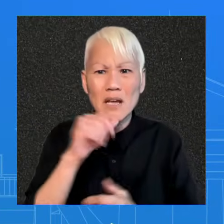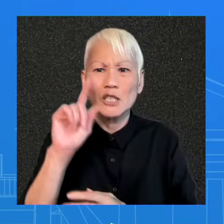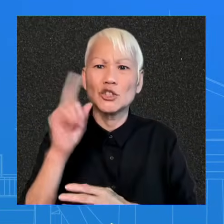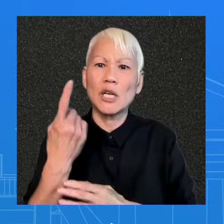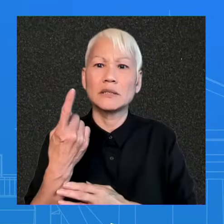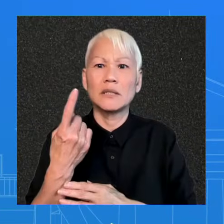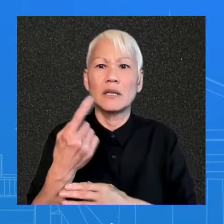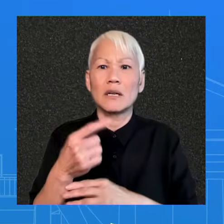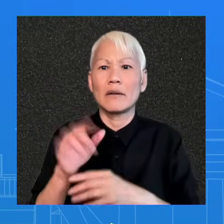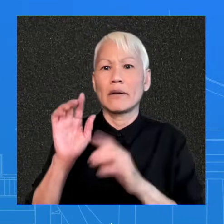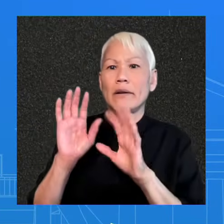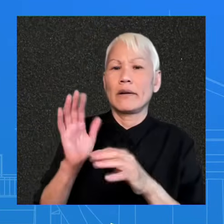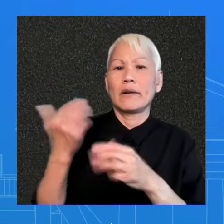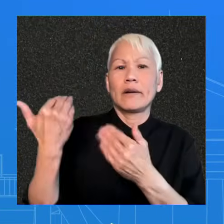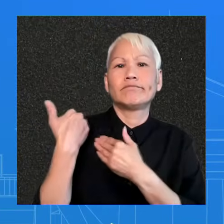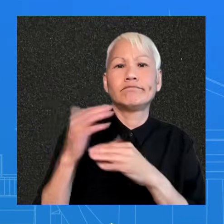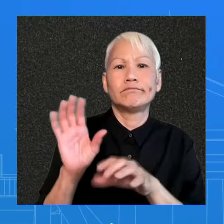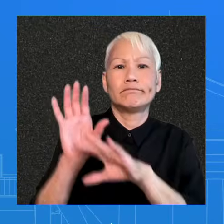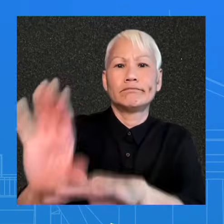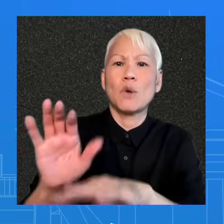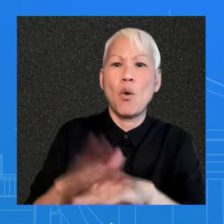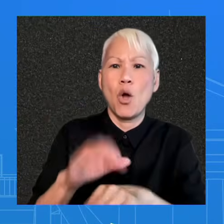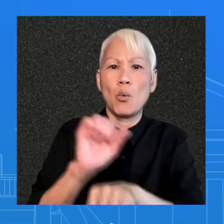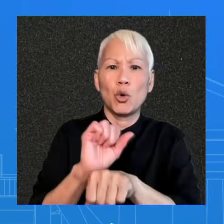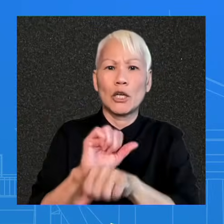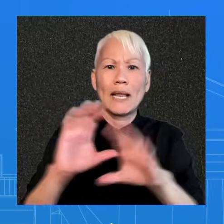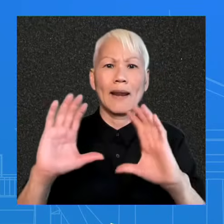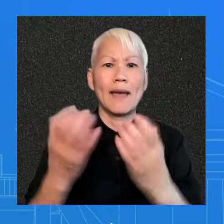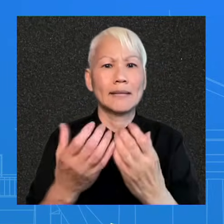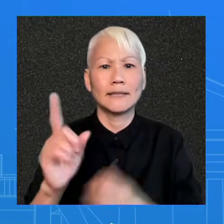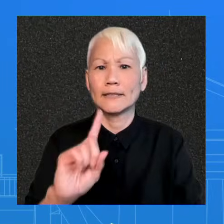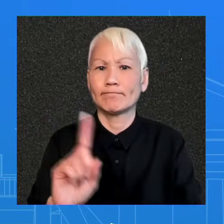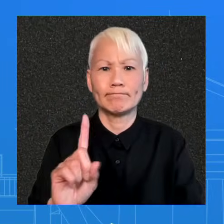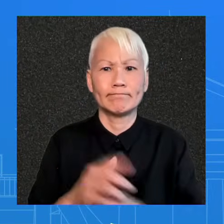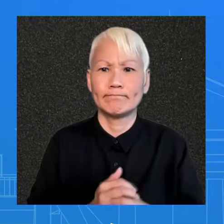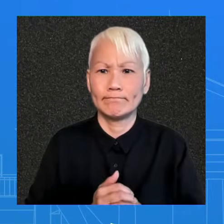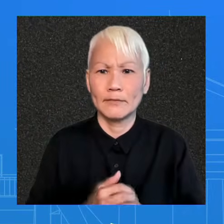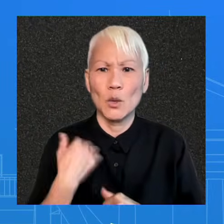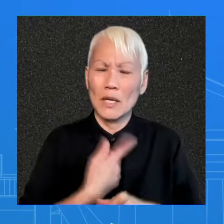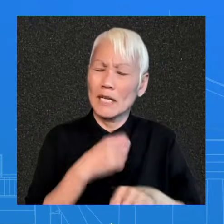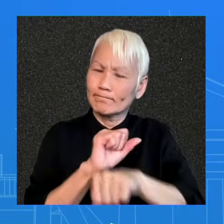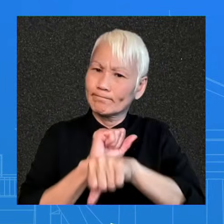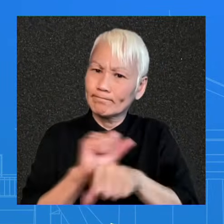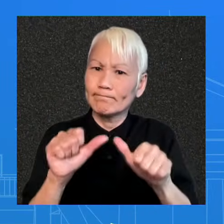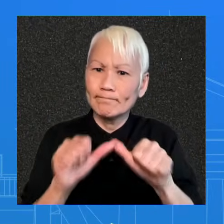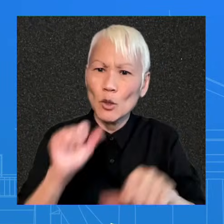And so, look, we're going to continue to work on an economy that works for everyone, making sure that it